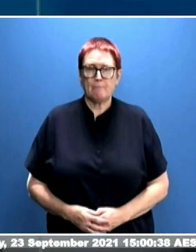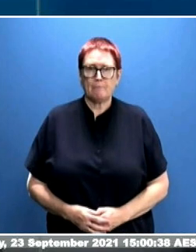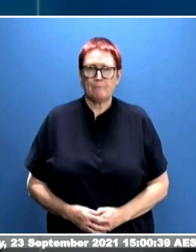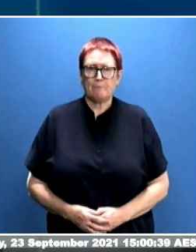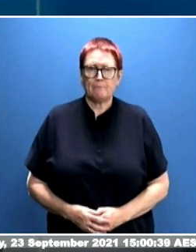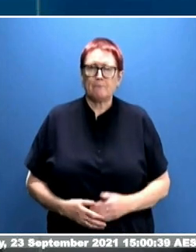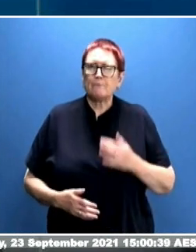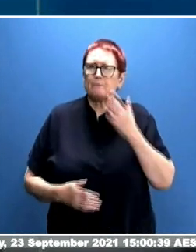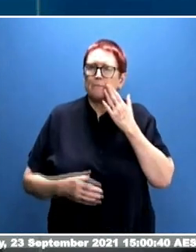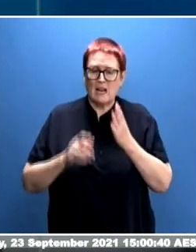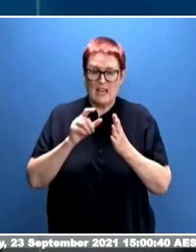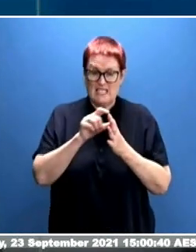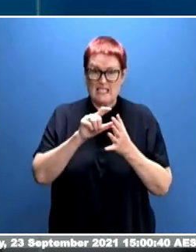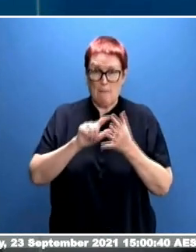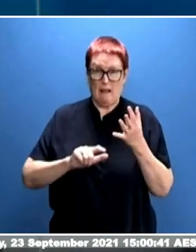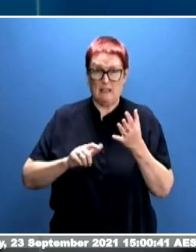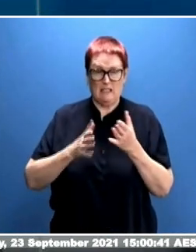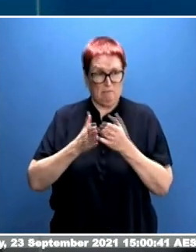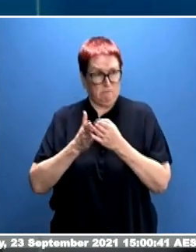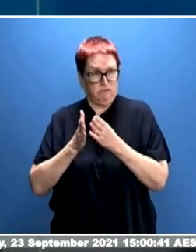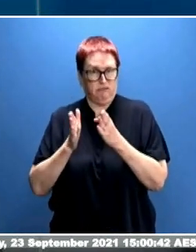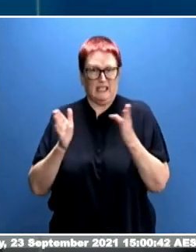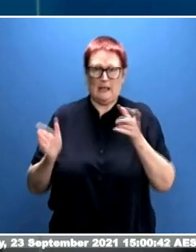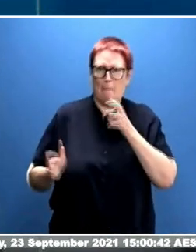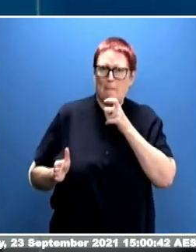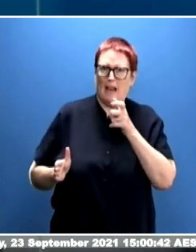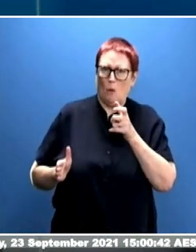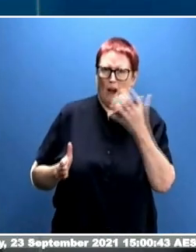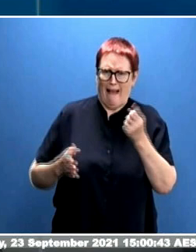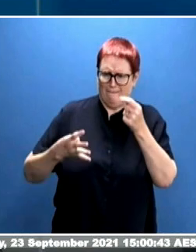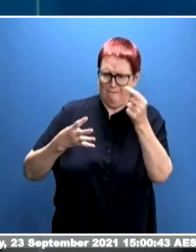completely understand that that would be necessary, but this is not a placement